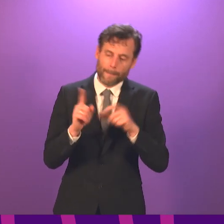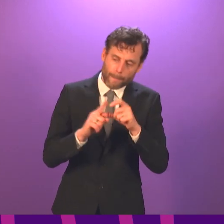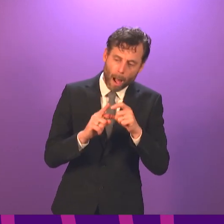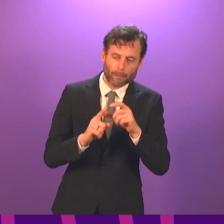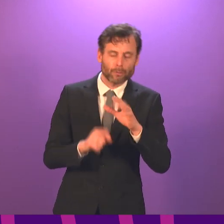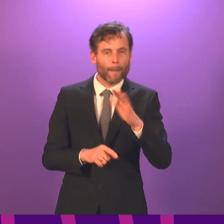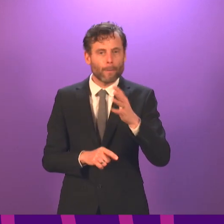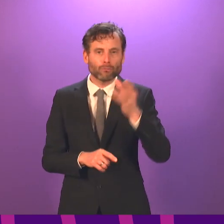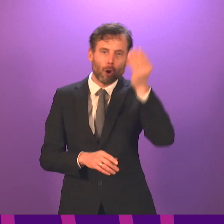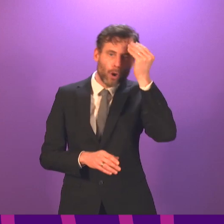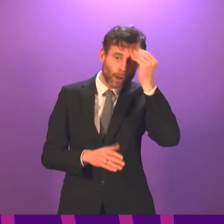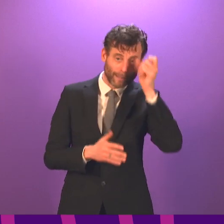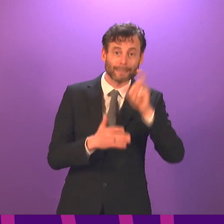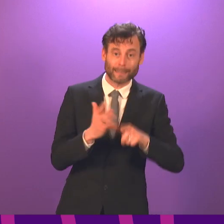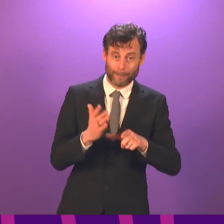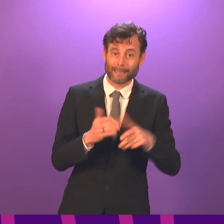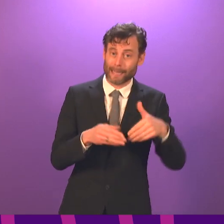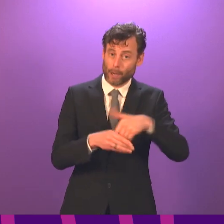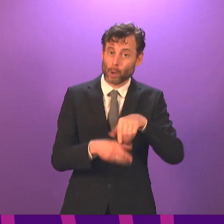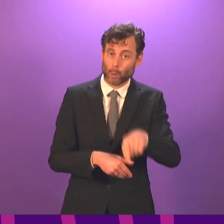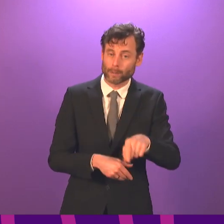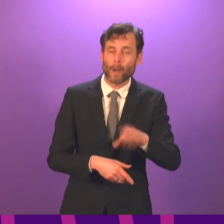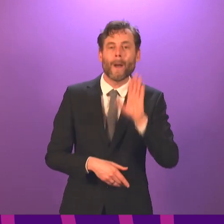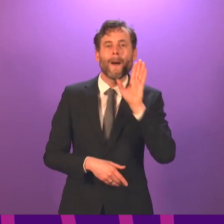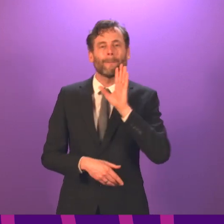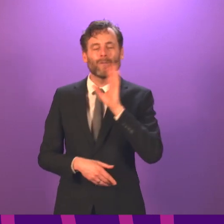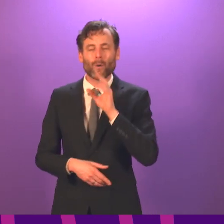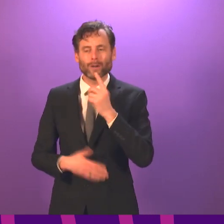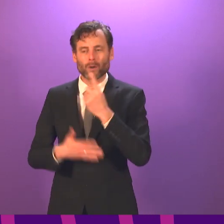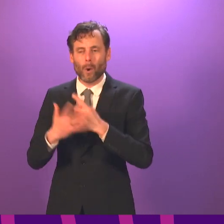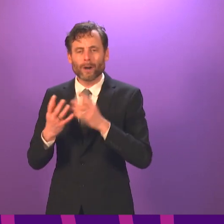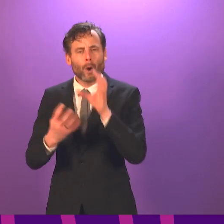disabilities—previously, only people with complex learning disabilities were included.